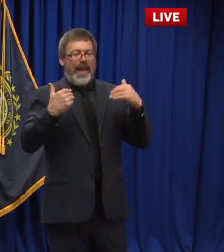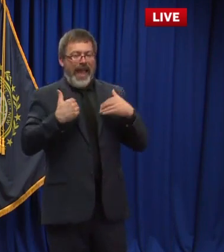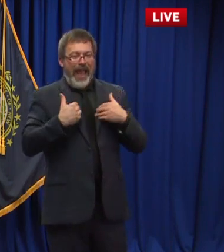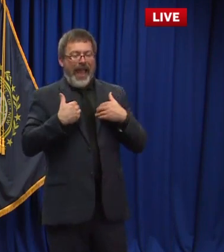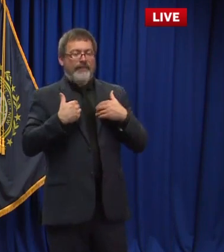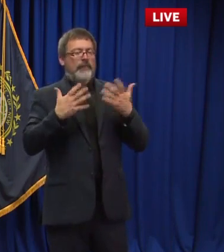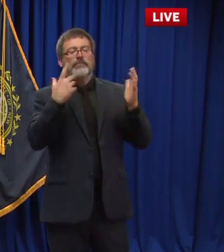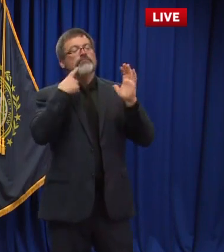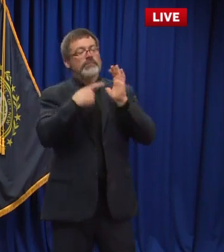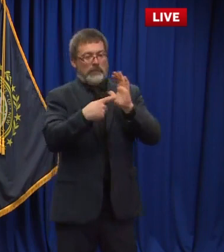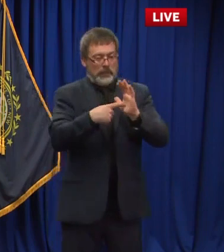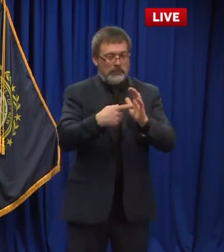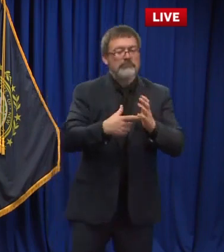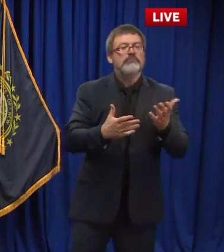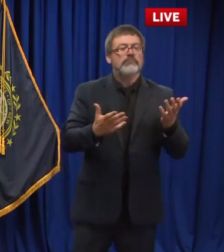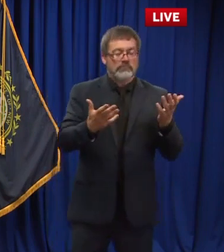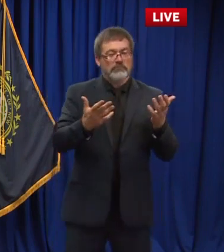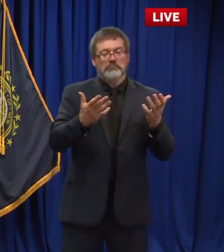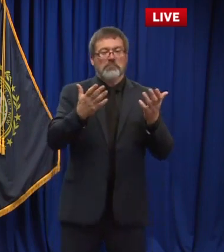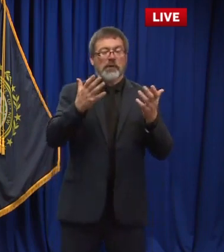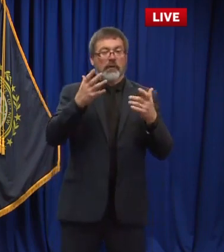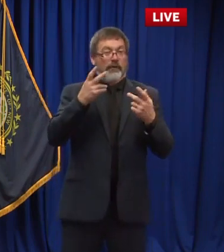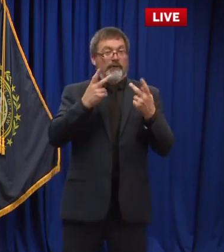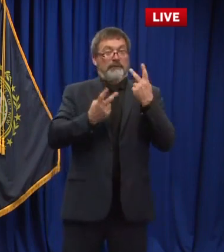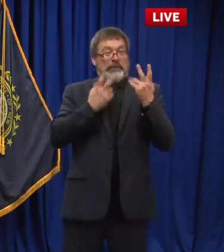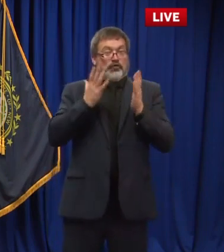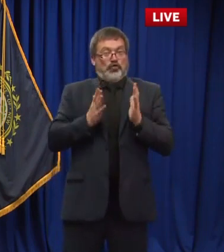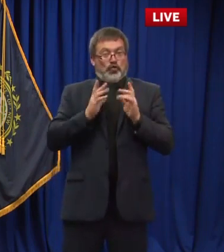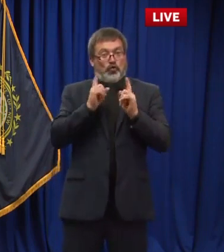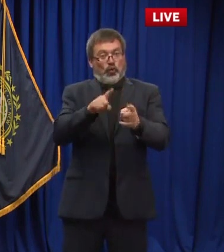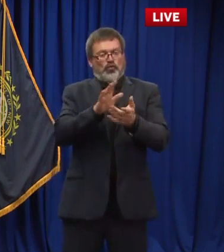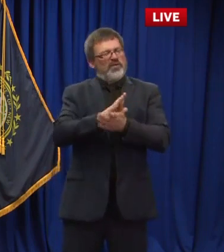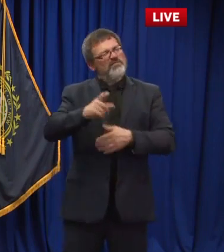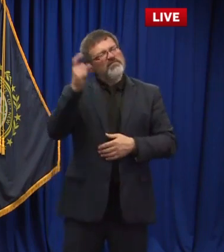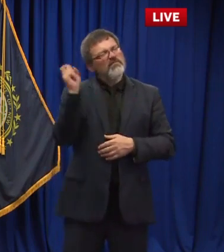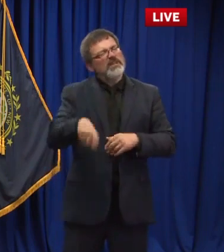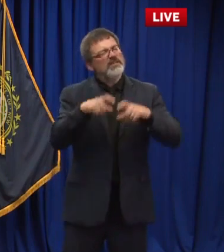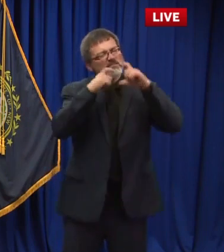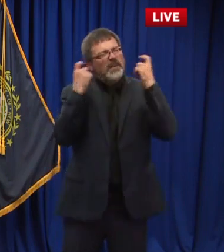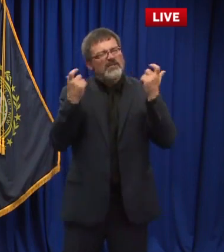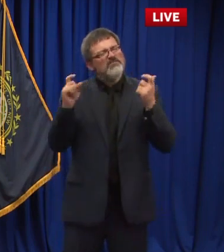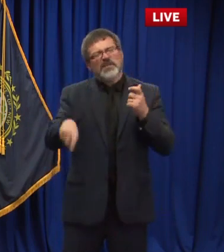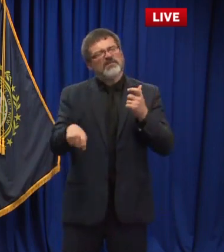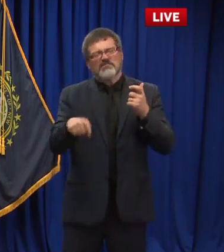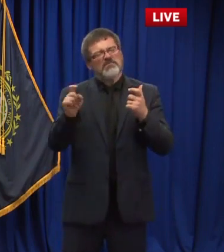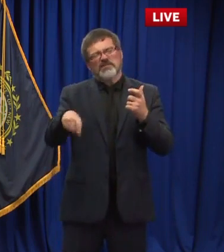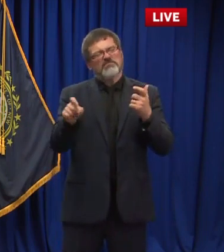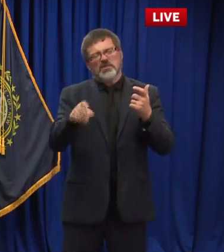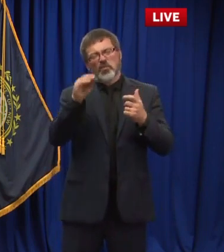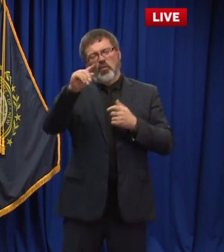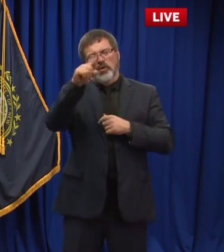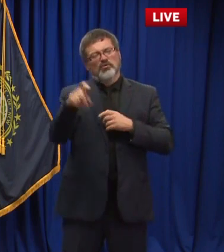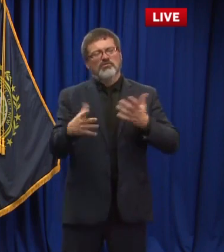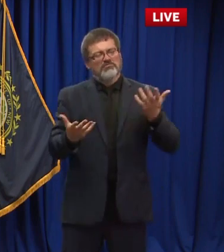WE ARE ASKING ANYONE COMING IN TO THE SCHOOL FROM OUTSIDE, THERE IS A MASK MANDATE.